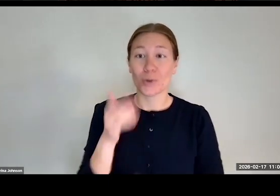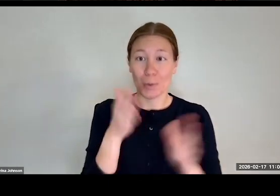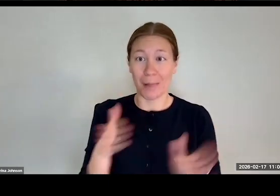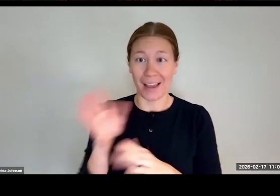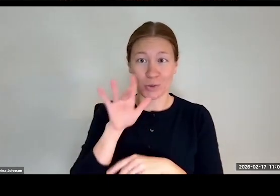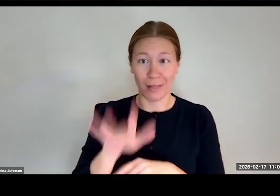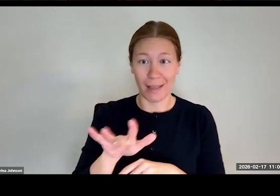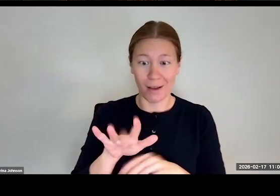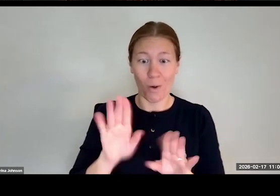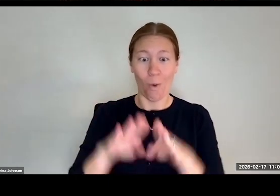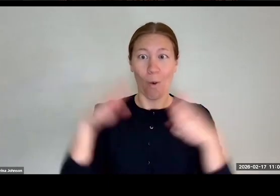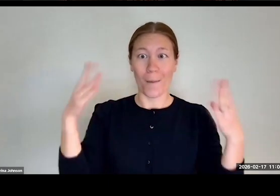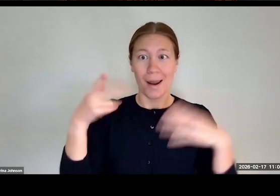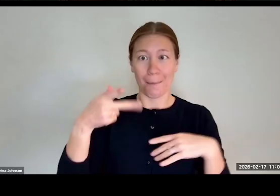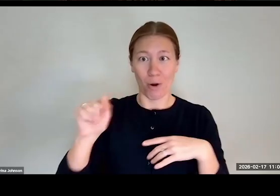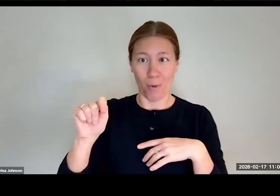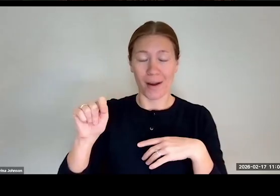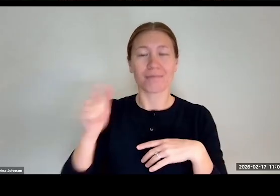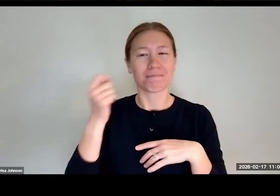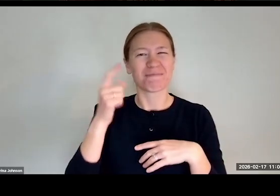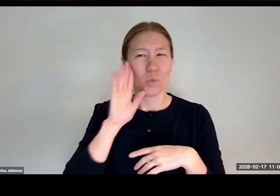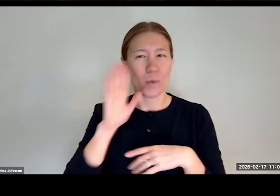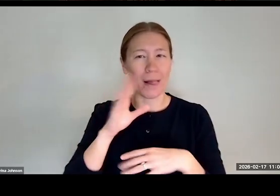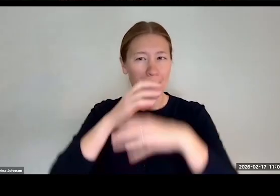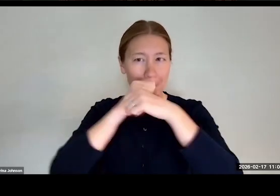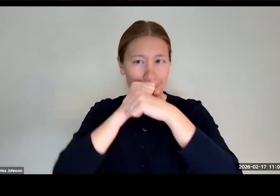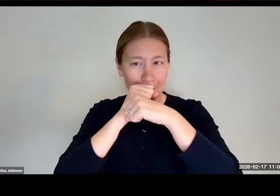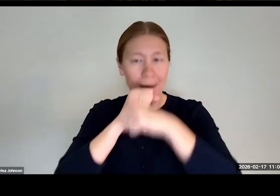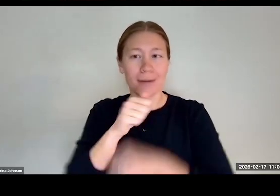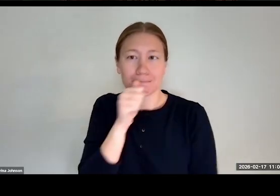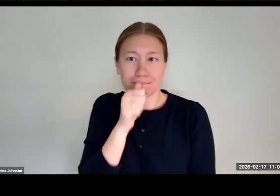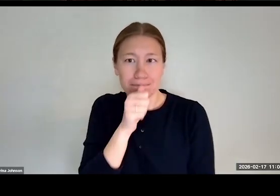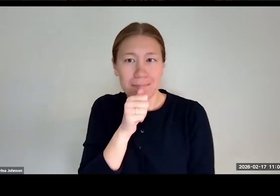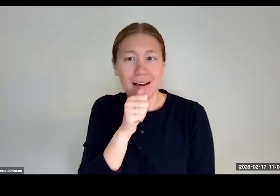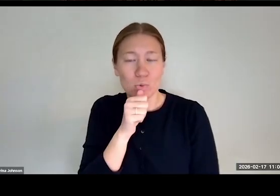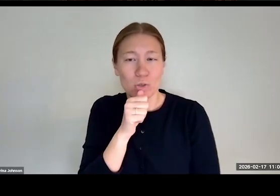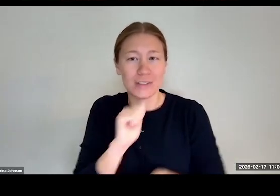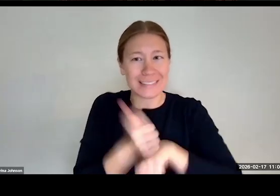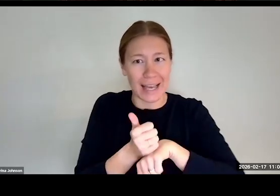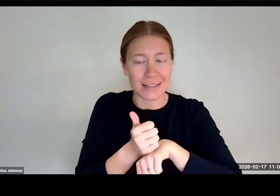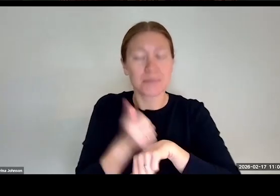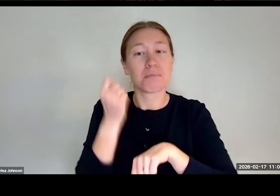that it is password protected but can be opened in read-only mode. So when that password window appears,